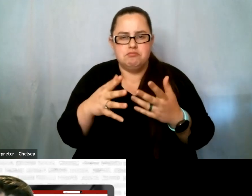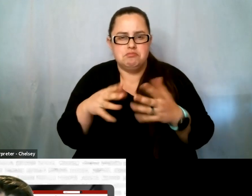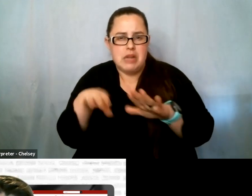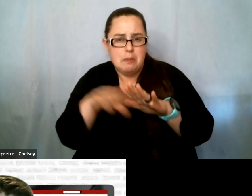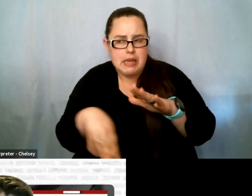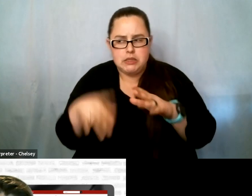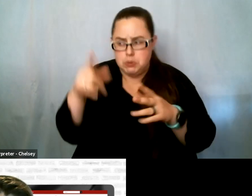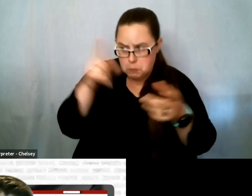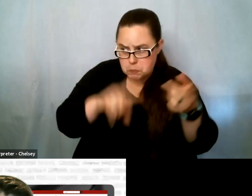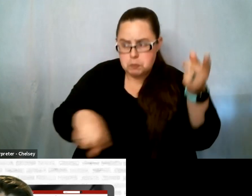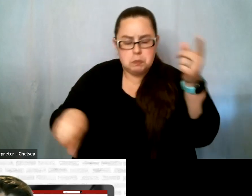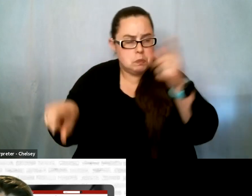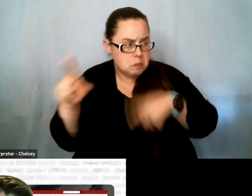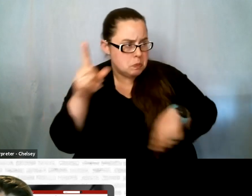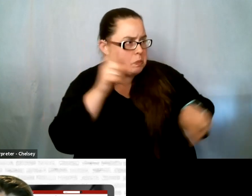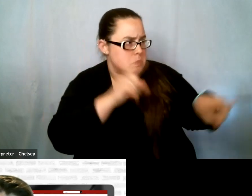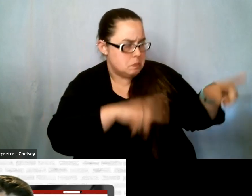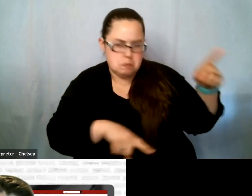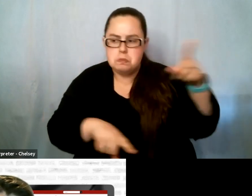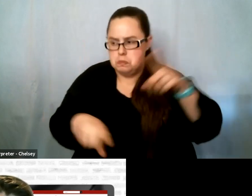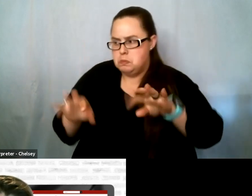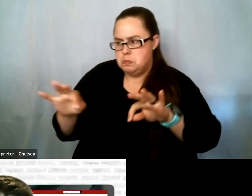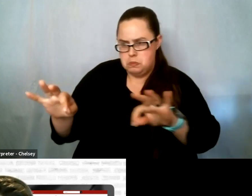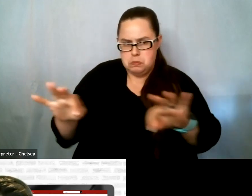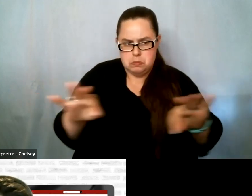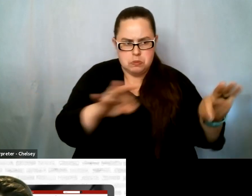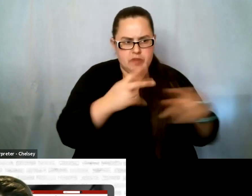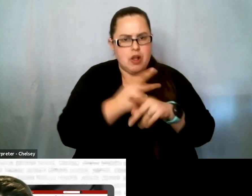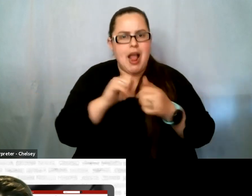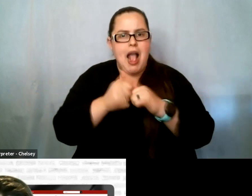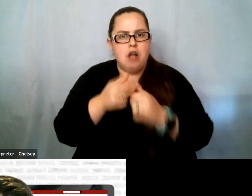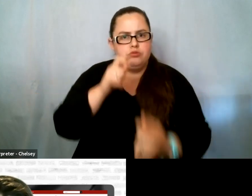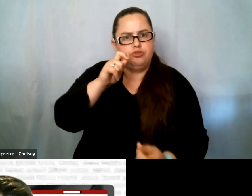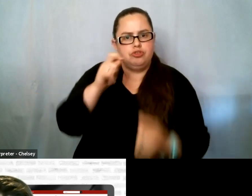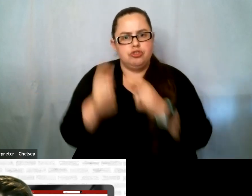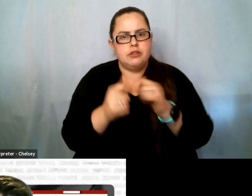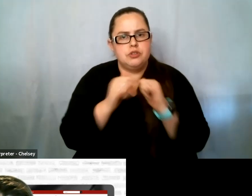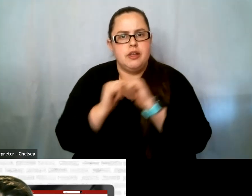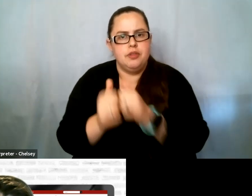then trying to figure out how to make a change together. There's lots of stuff that